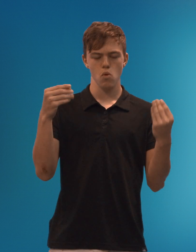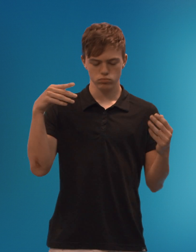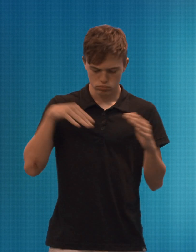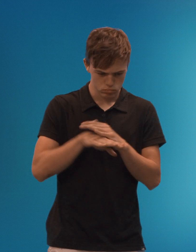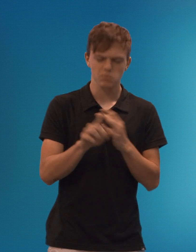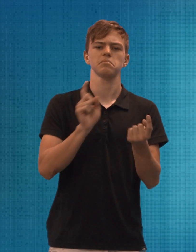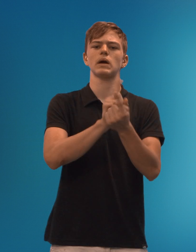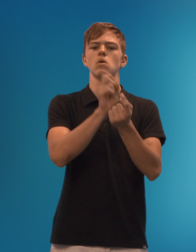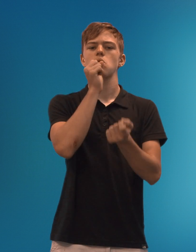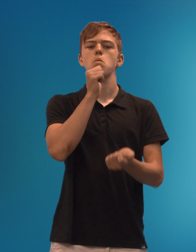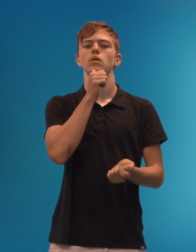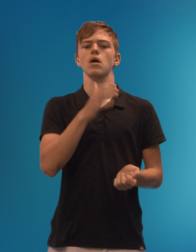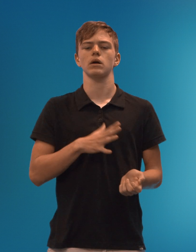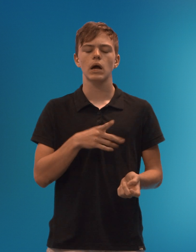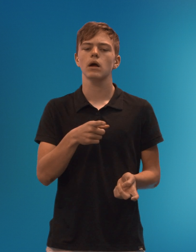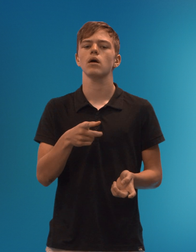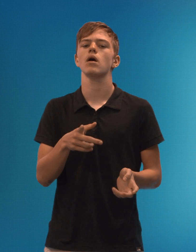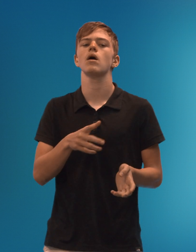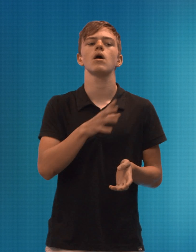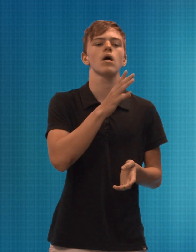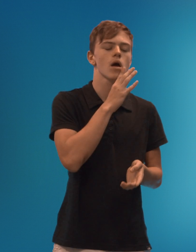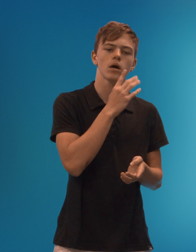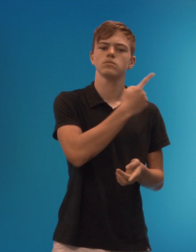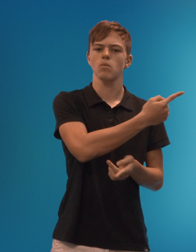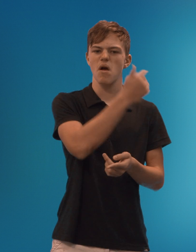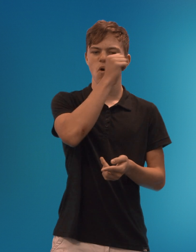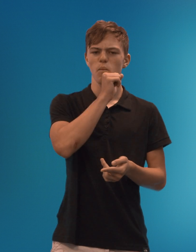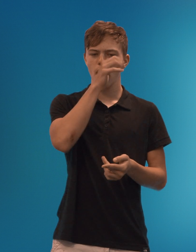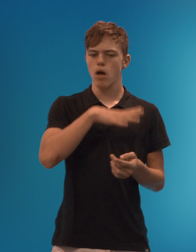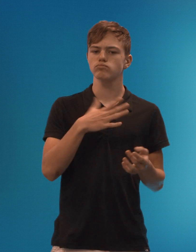Ben entered the bookstore. As he came in, he came across an old lady